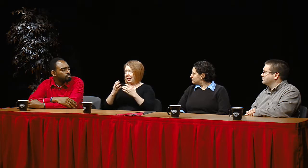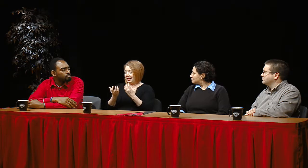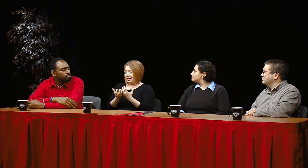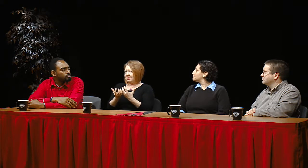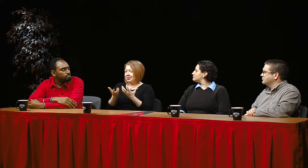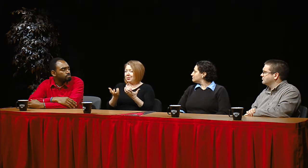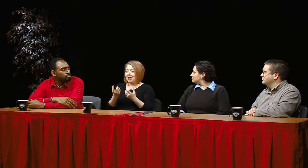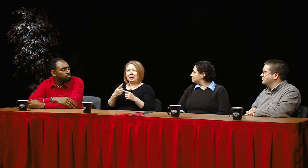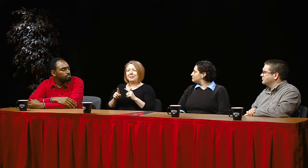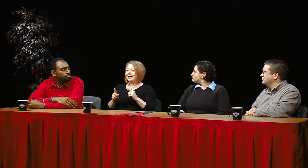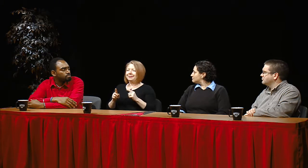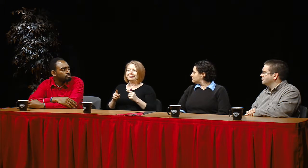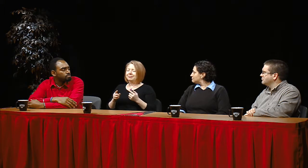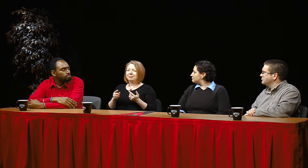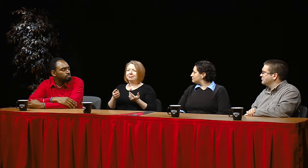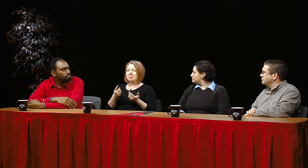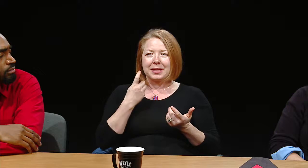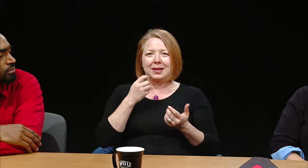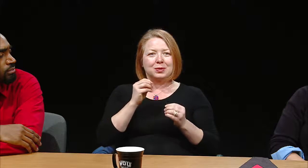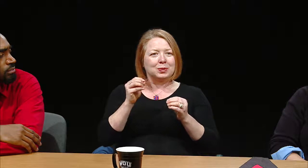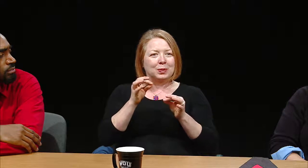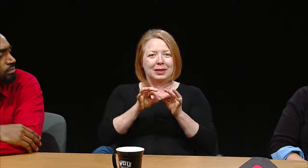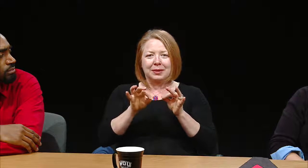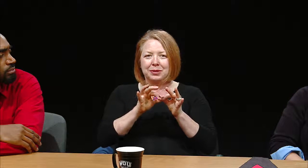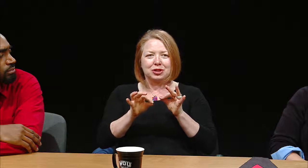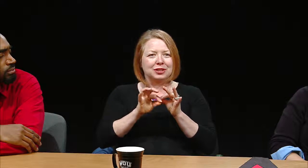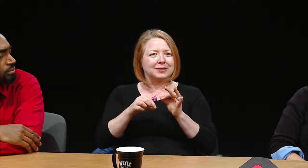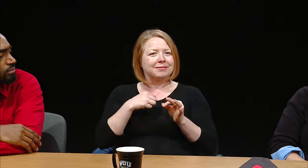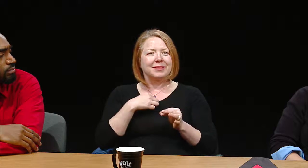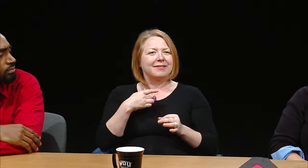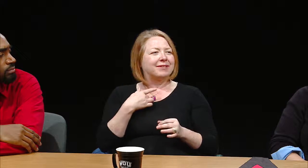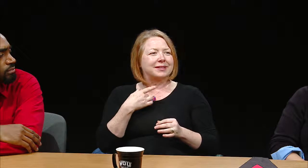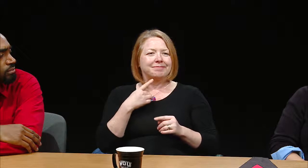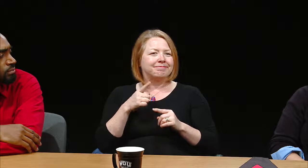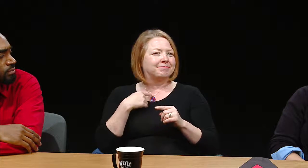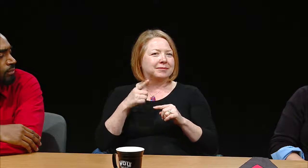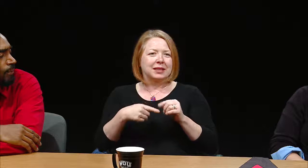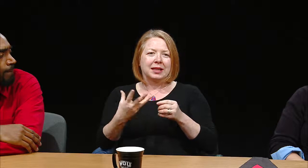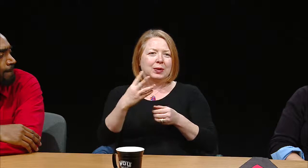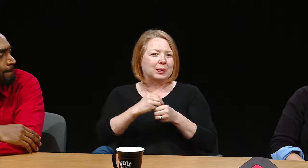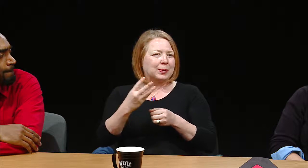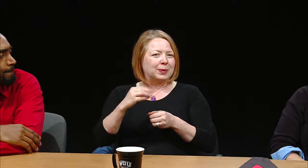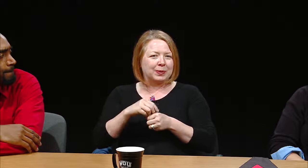So, luckily our, you know, paths were not the same. Mine was the adoption video that we created,